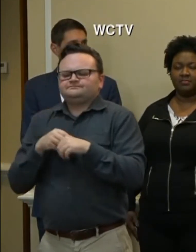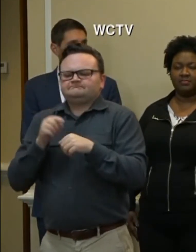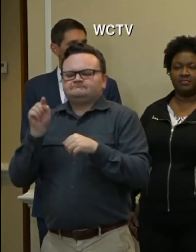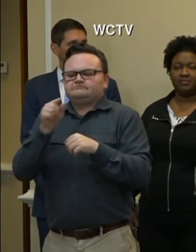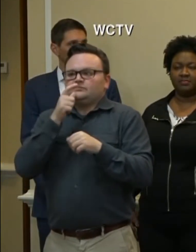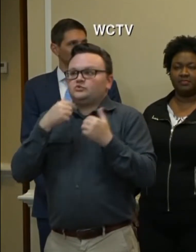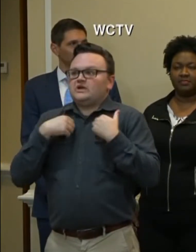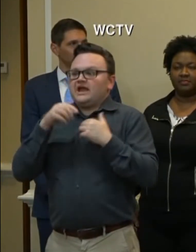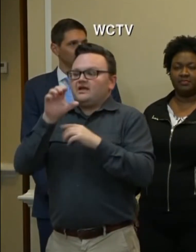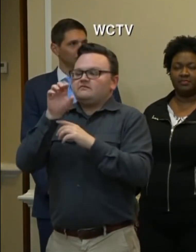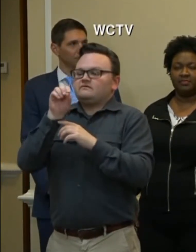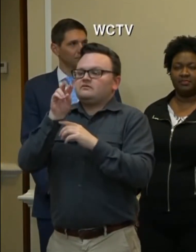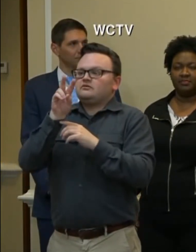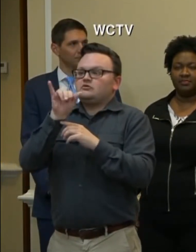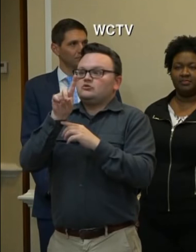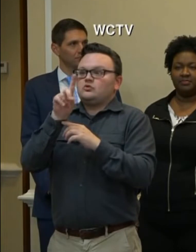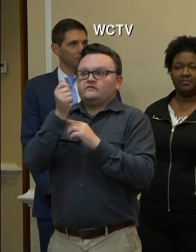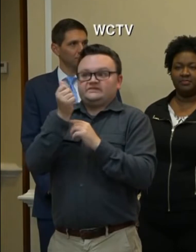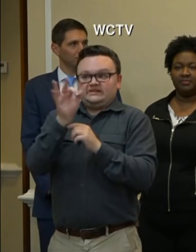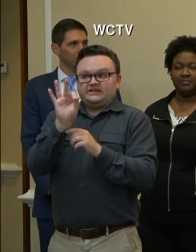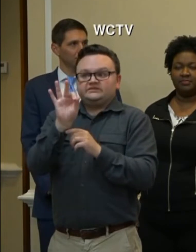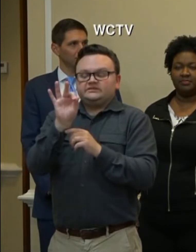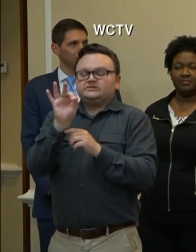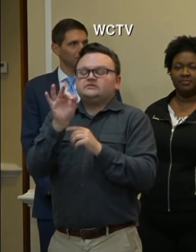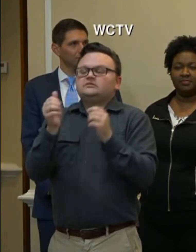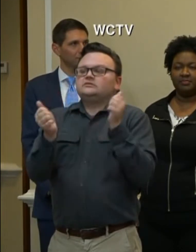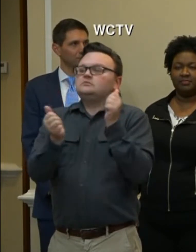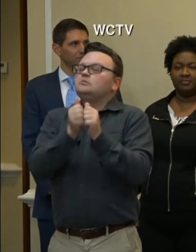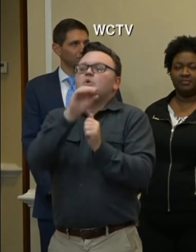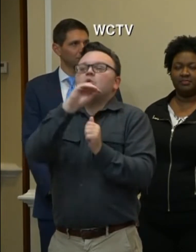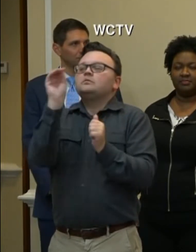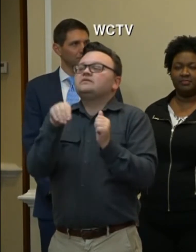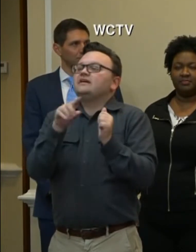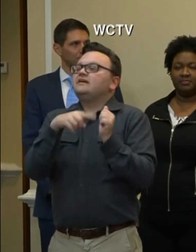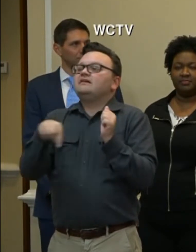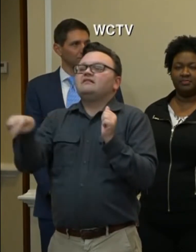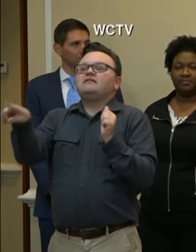the exception of a few individuals just about everybody we can actually link the